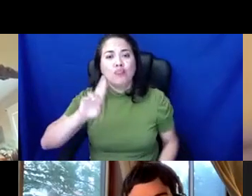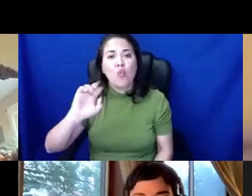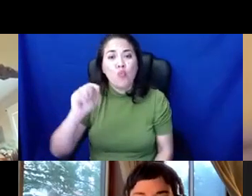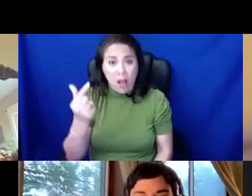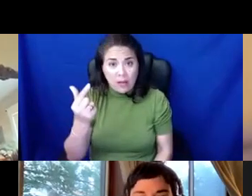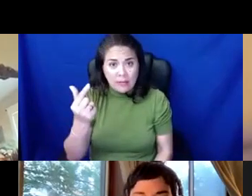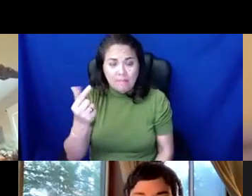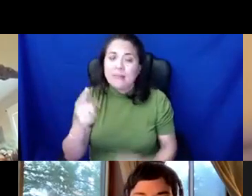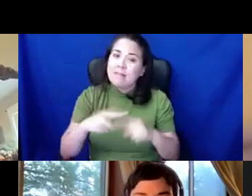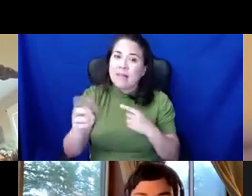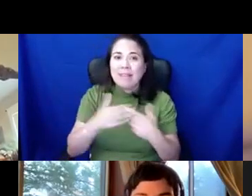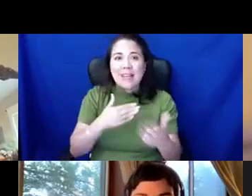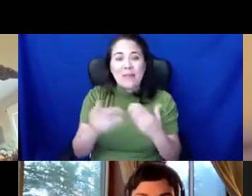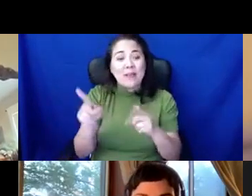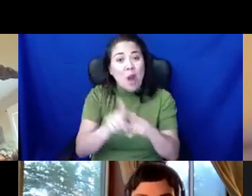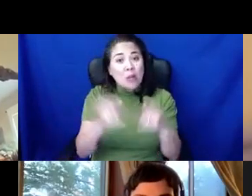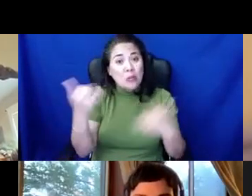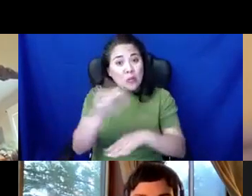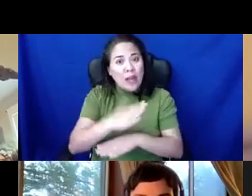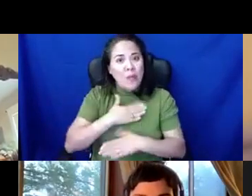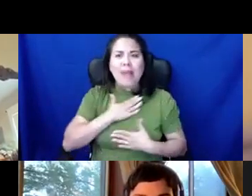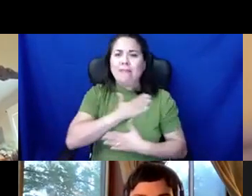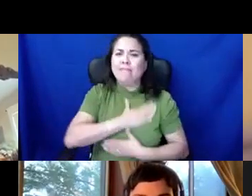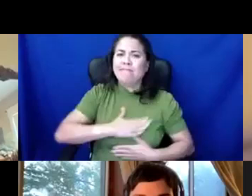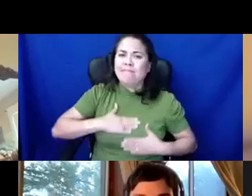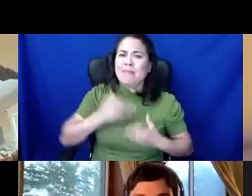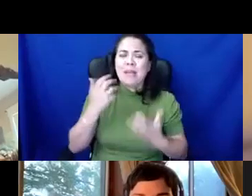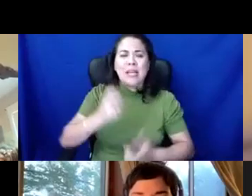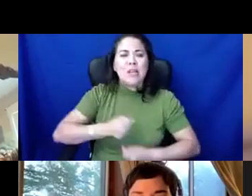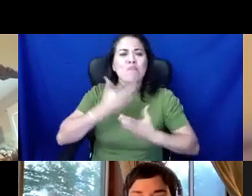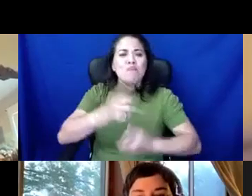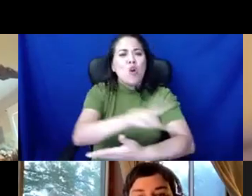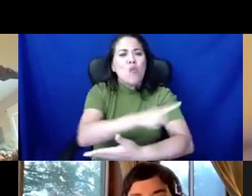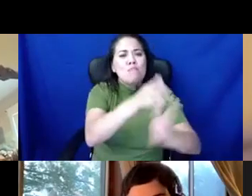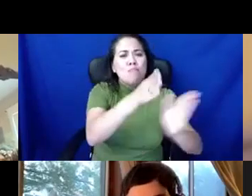Tonya Suther: But anyway, so tonight we have a lovely program of poets right they're excited to share their work.